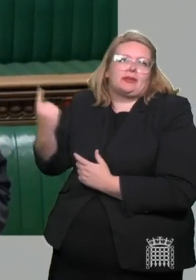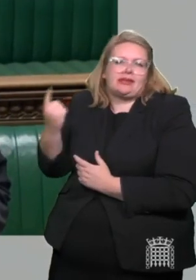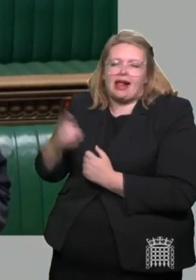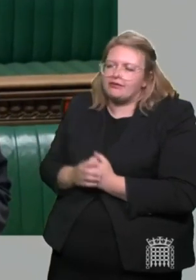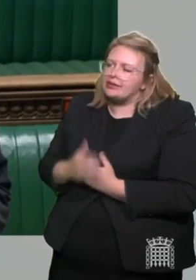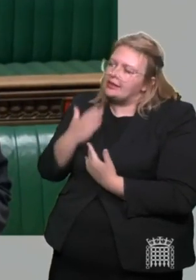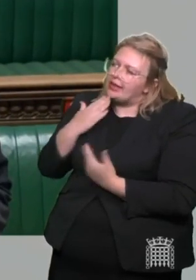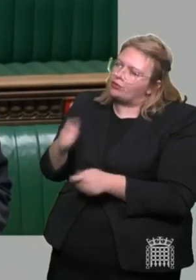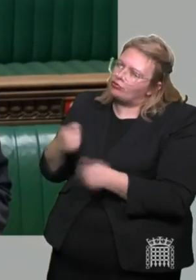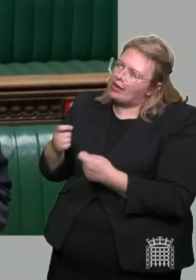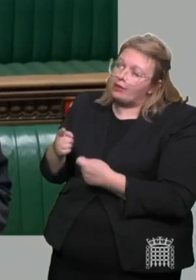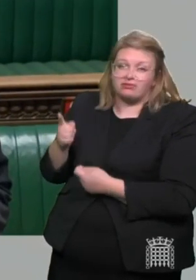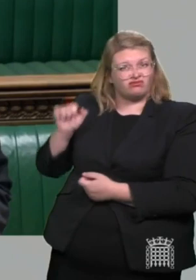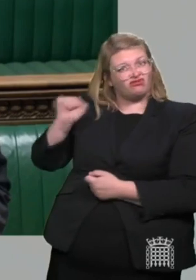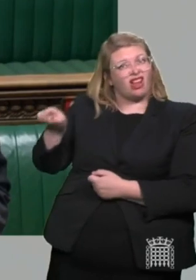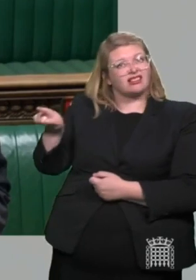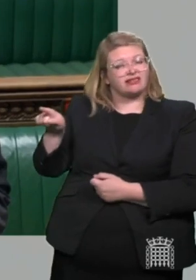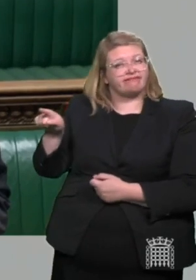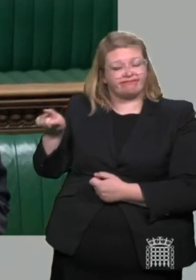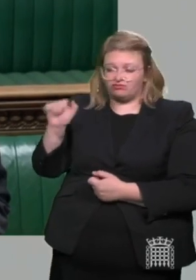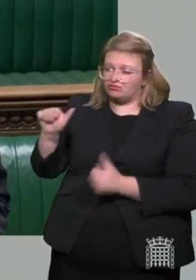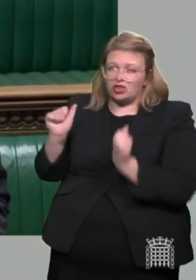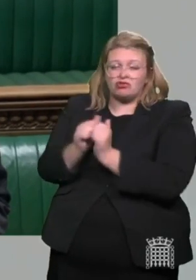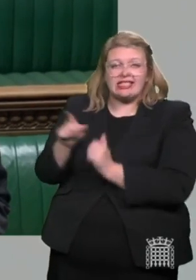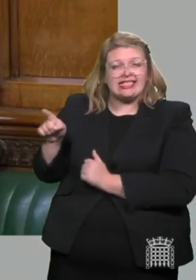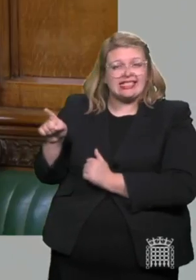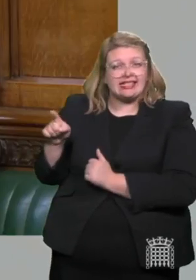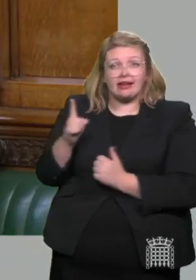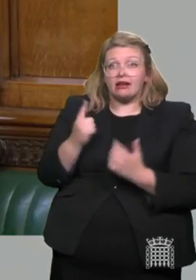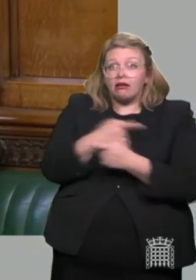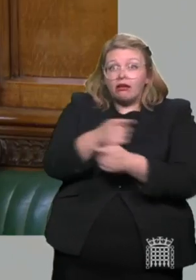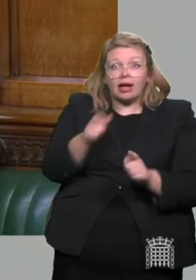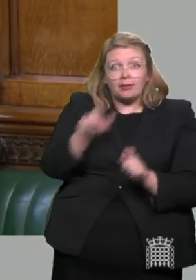said, because he is totally right. What happened to those Post Office workers—the postmasters and